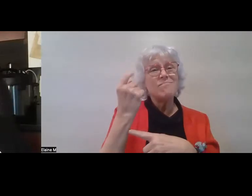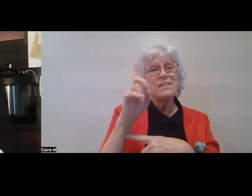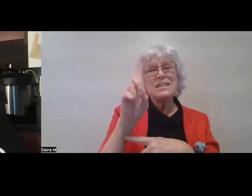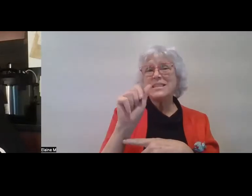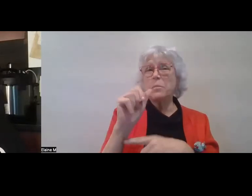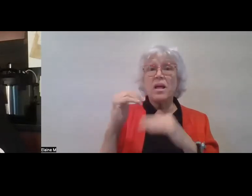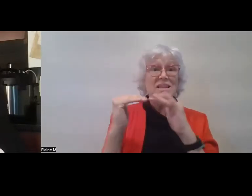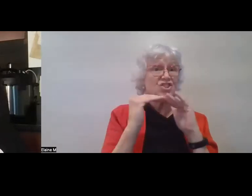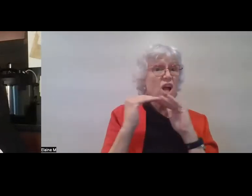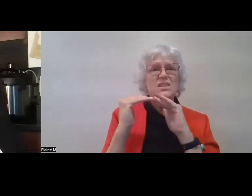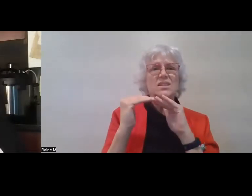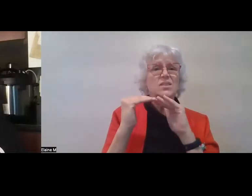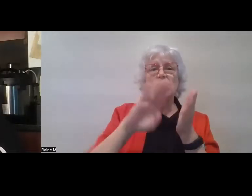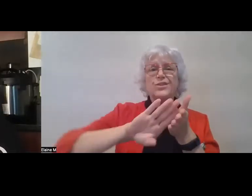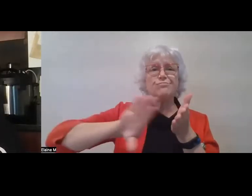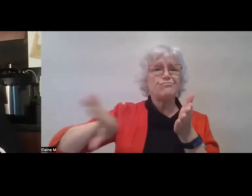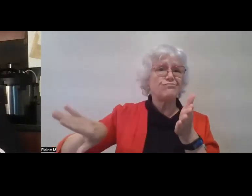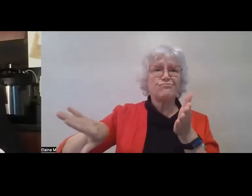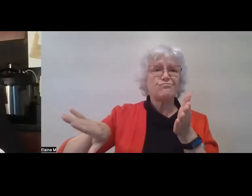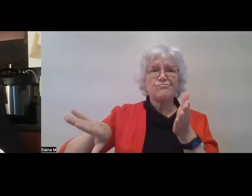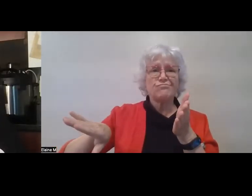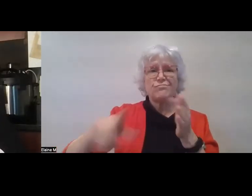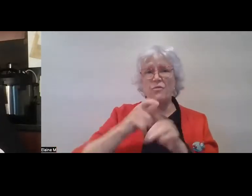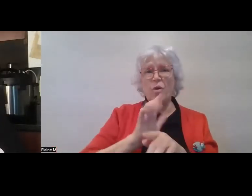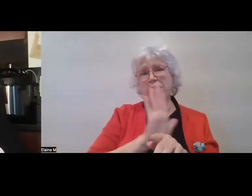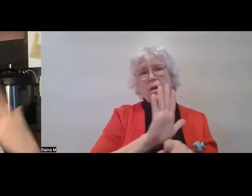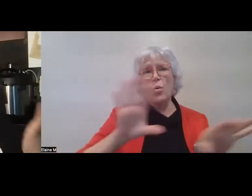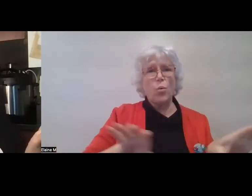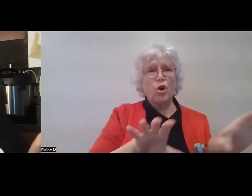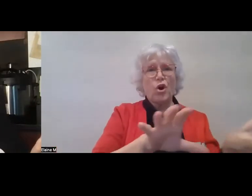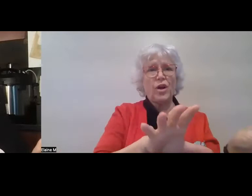completely absent from all of their work as well. Just like it was absent